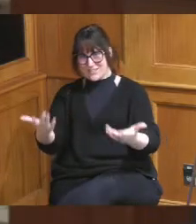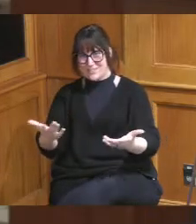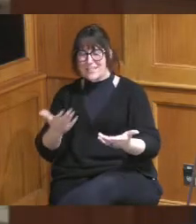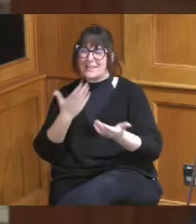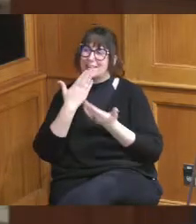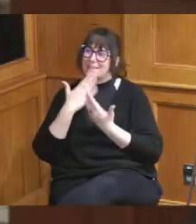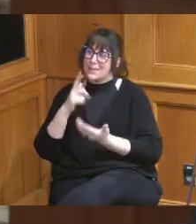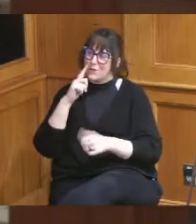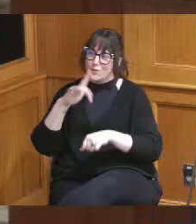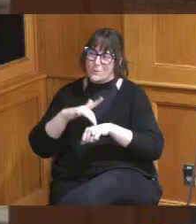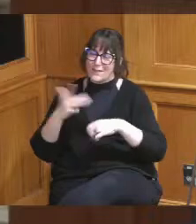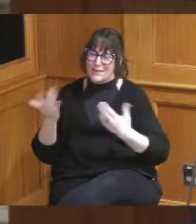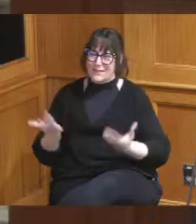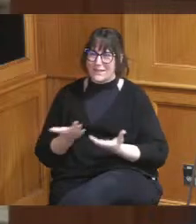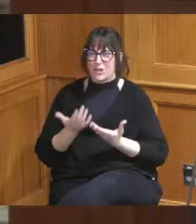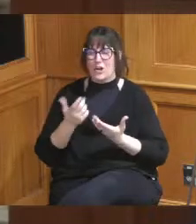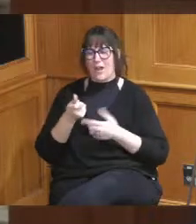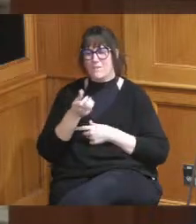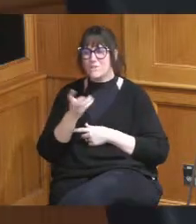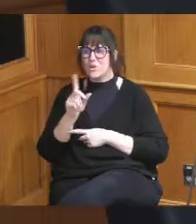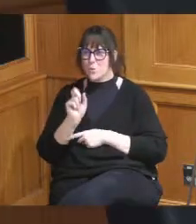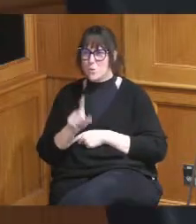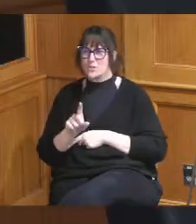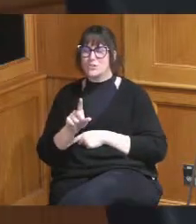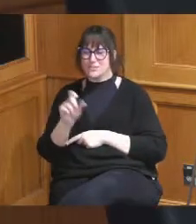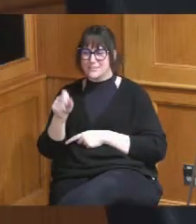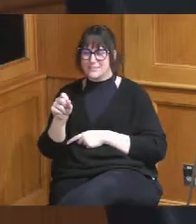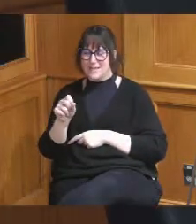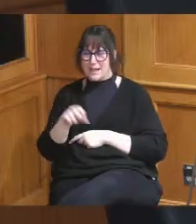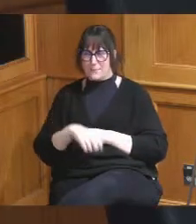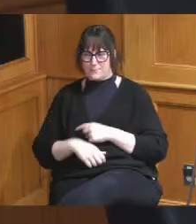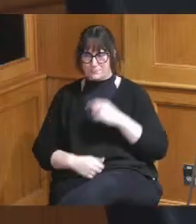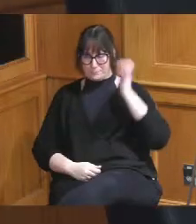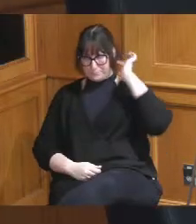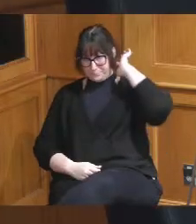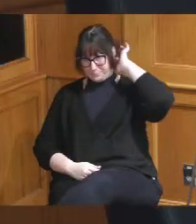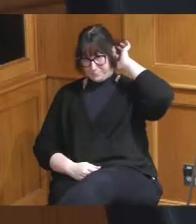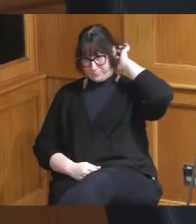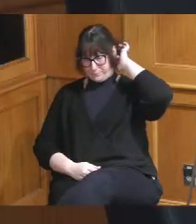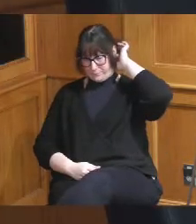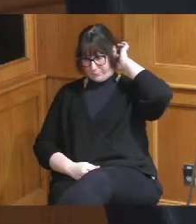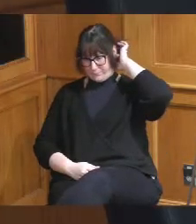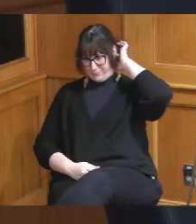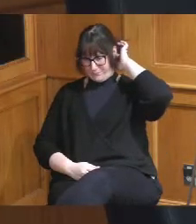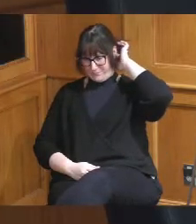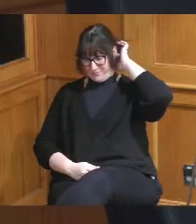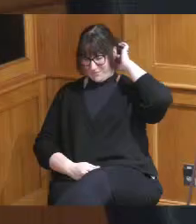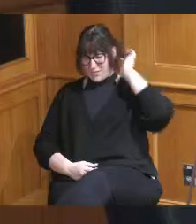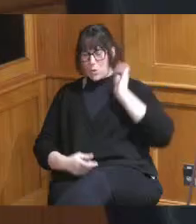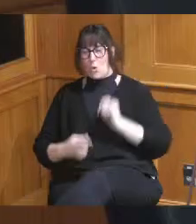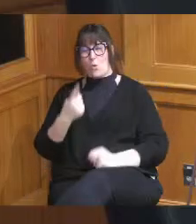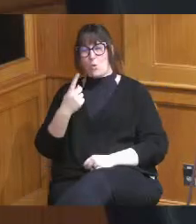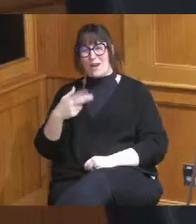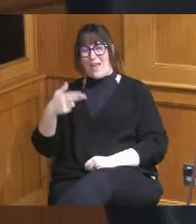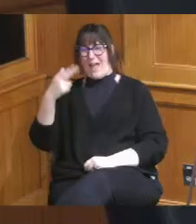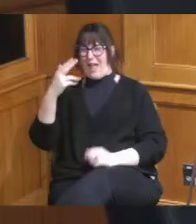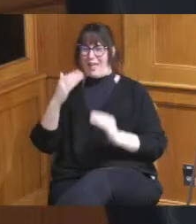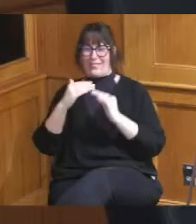here I've got a couple of questions so one very highlevel question the Hamilton County allocation